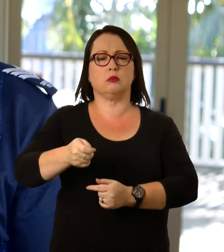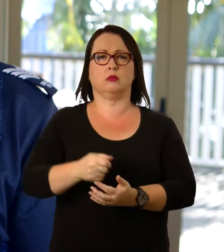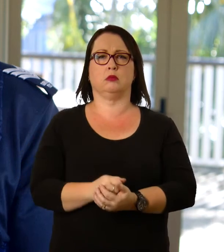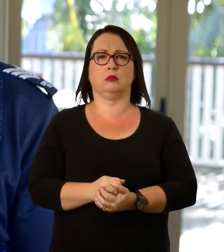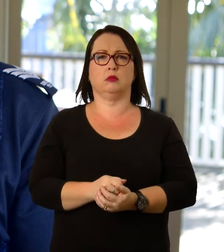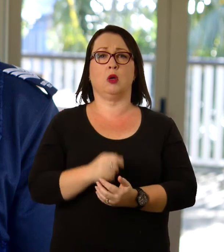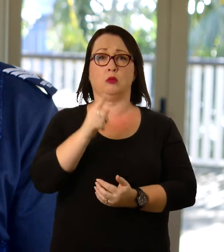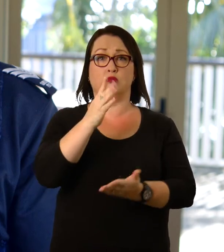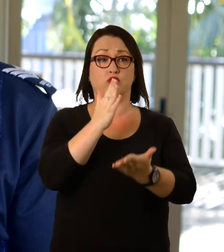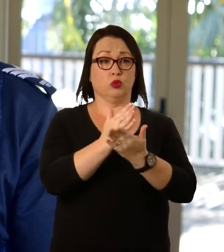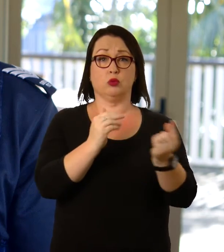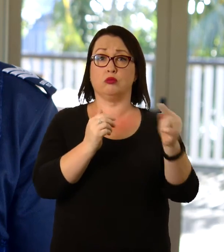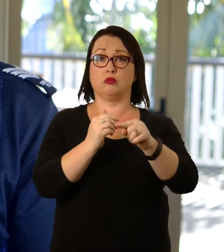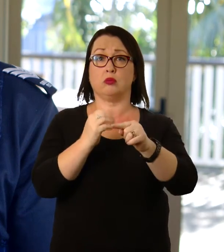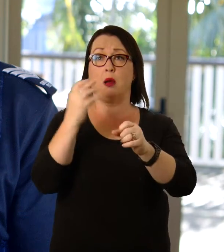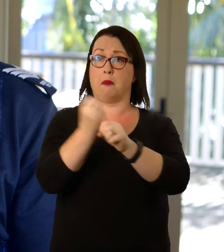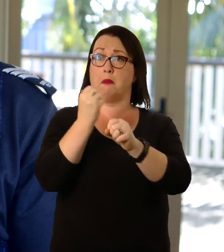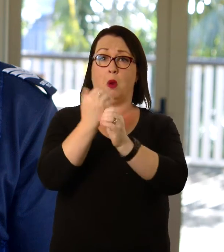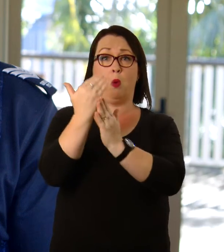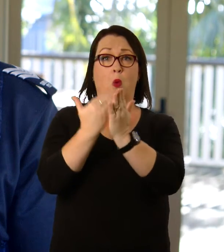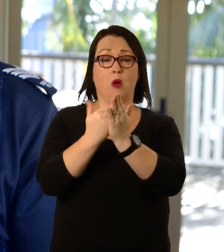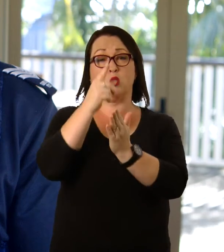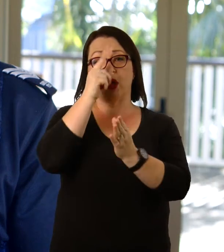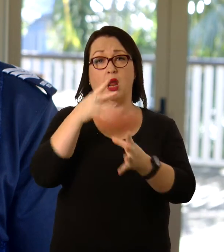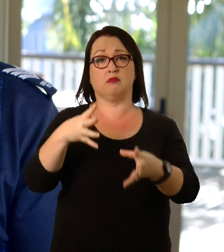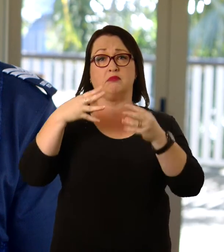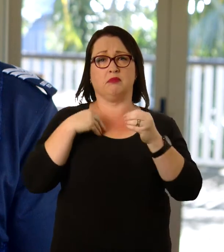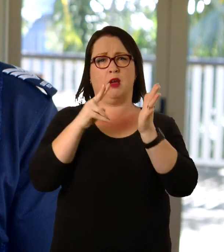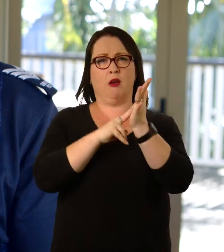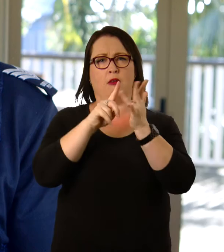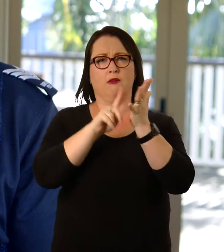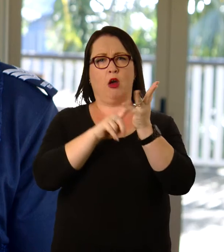If you are in court when an order is made, you can agree to a Voluntary Intervention Order.